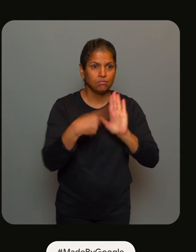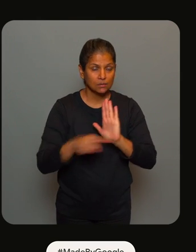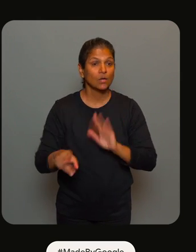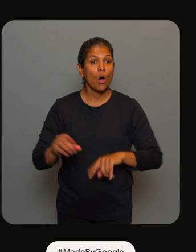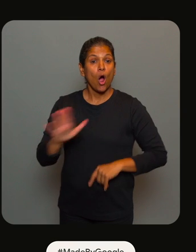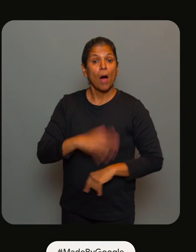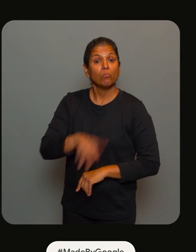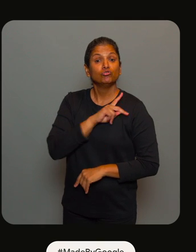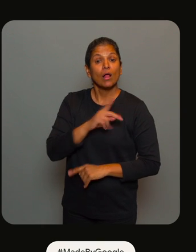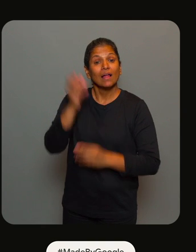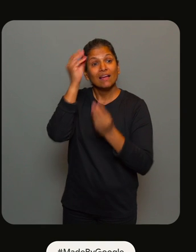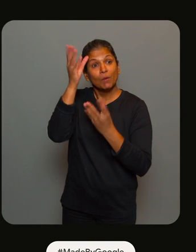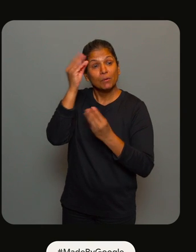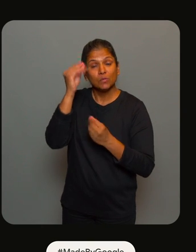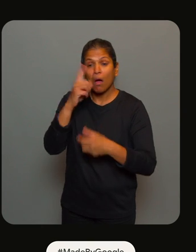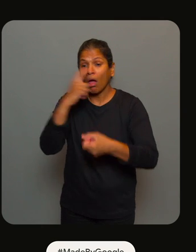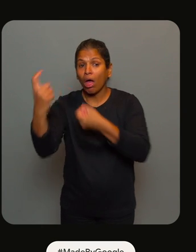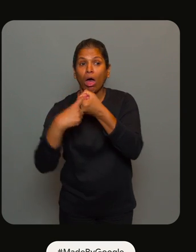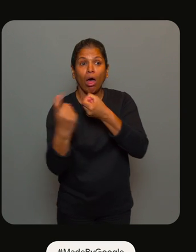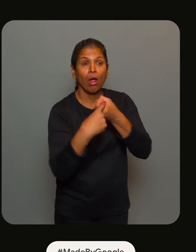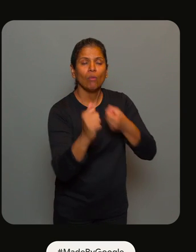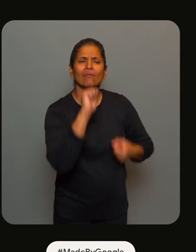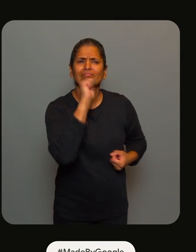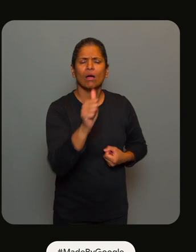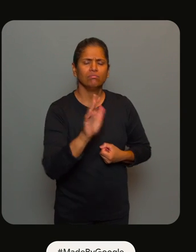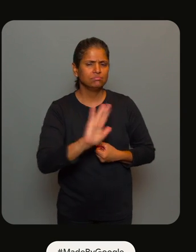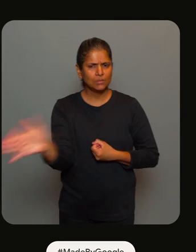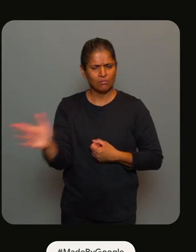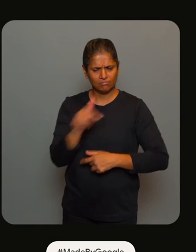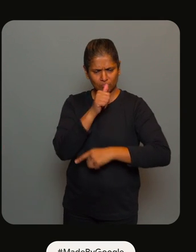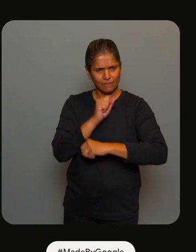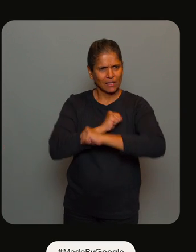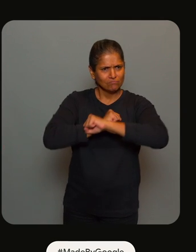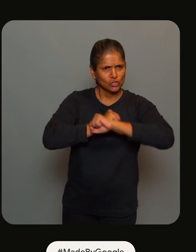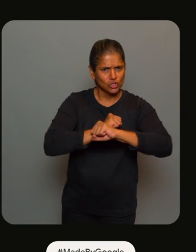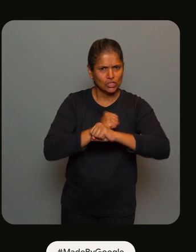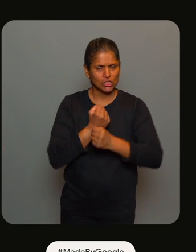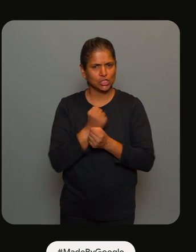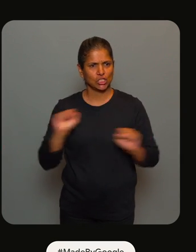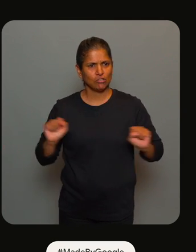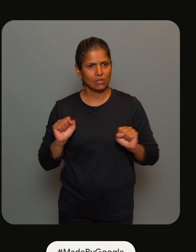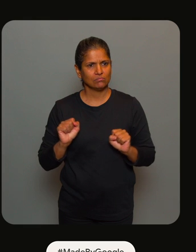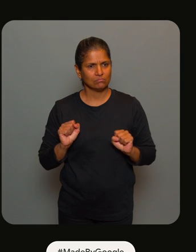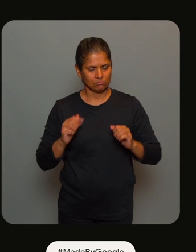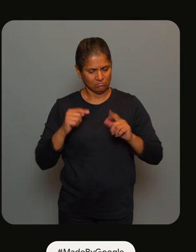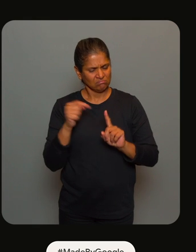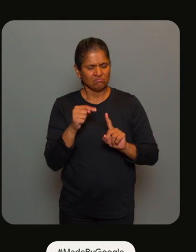world-class security is only half of the equation. The other is privacy, which is why everything we build is